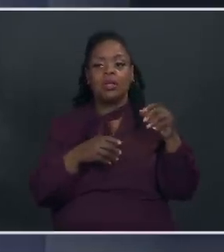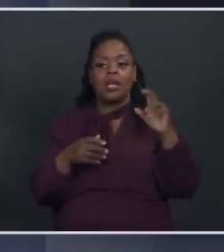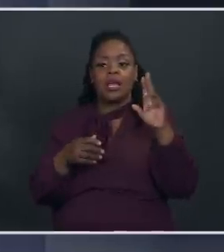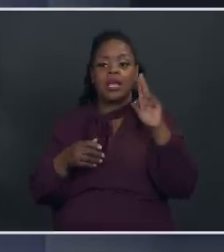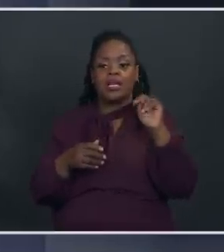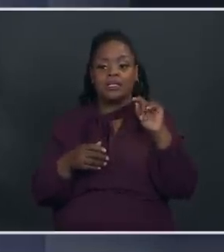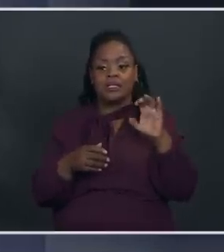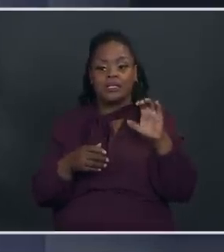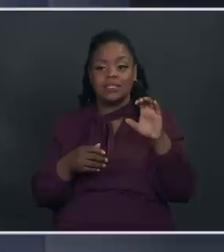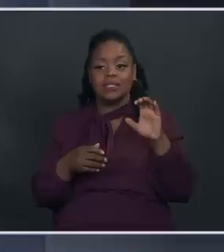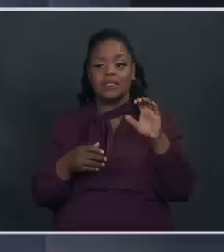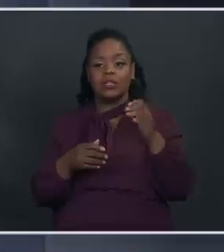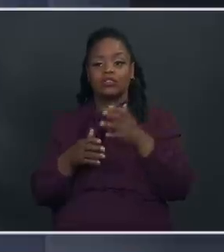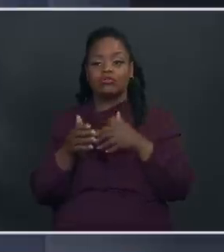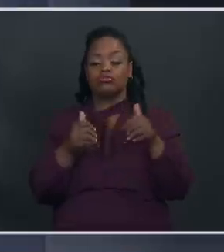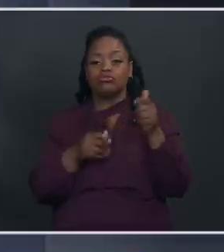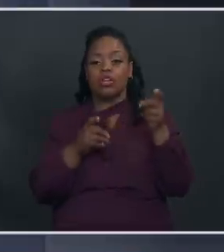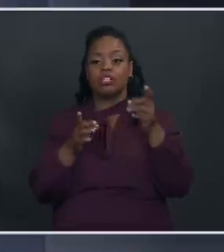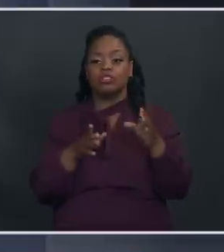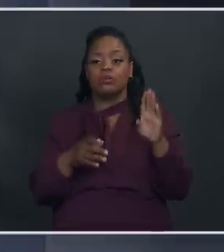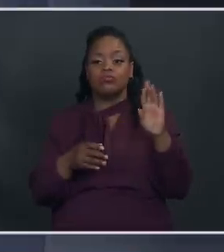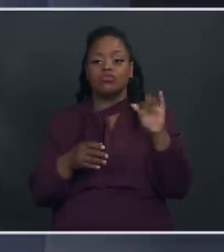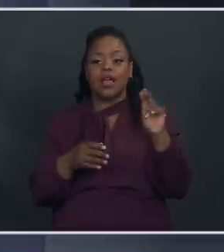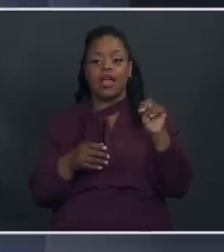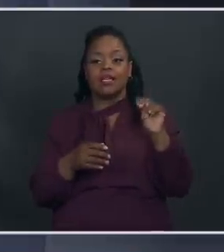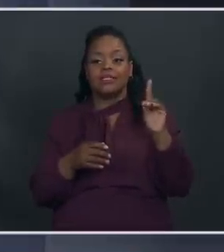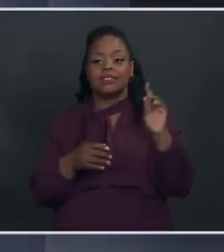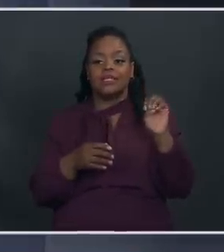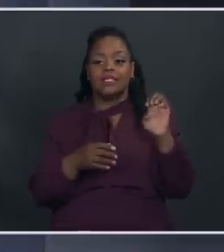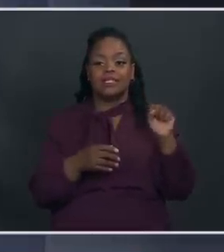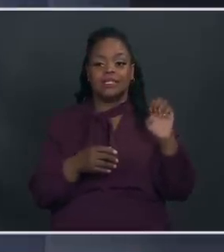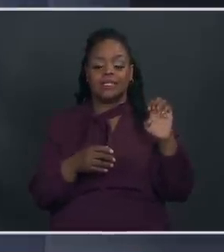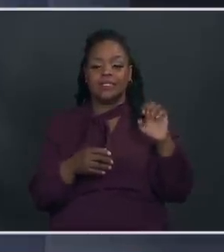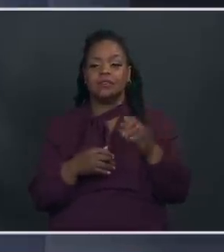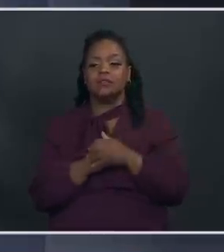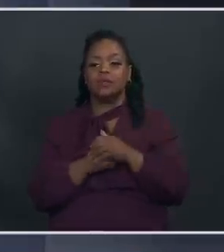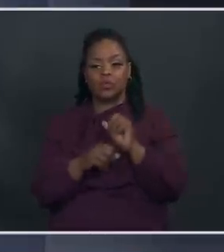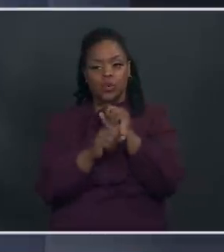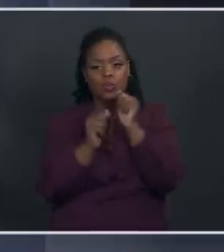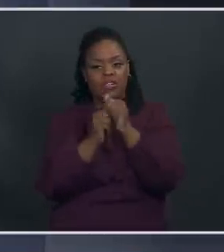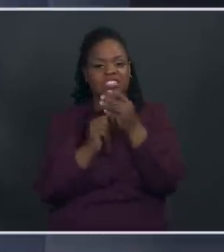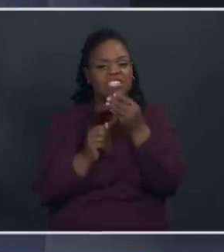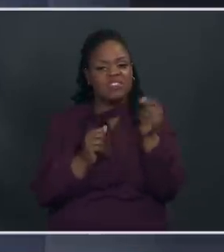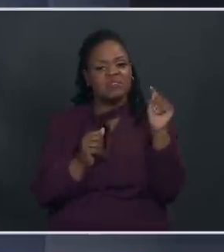with members of Congress and meetings with caucuses, including yesterday's meeting, which I believe has been reported,